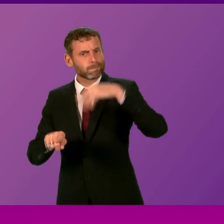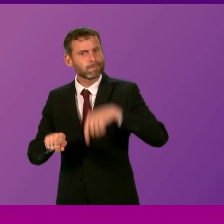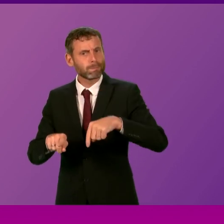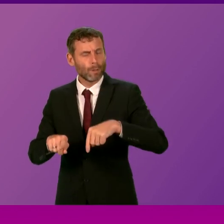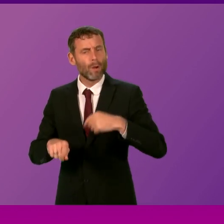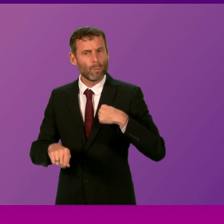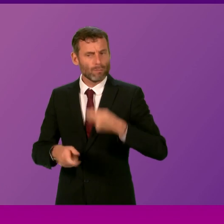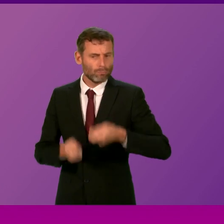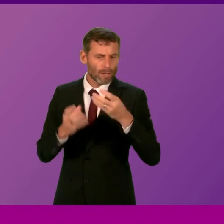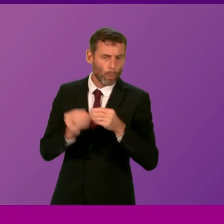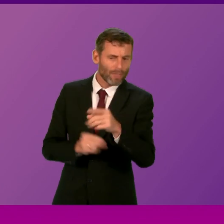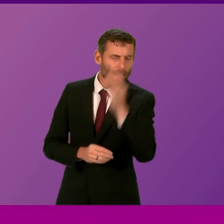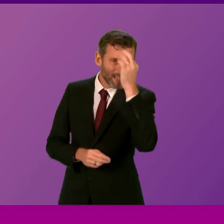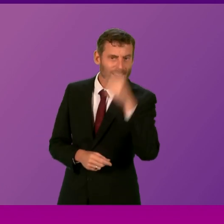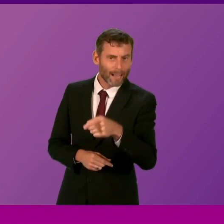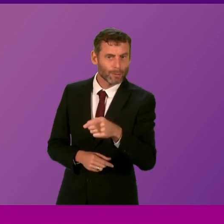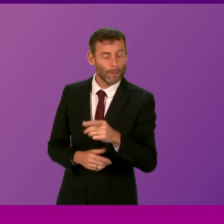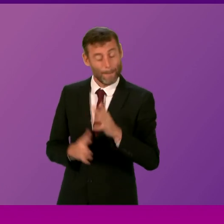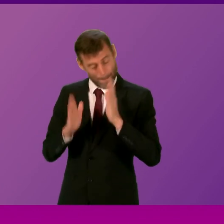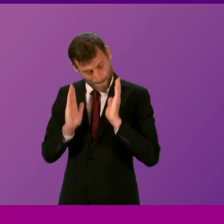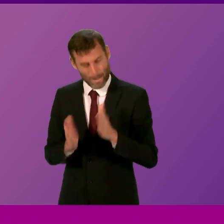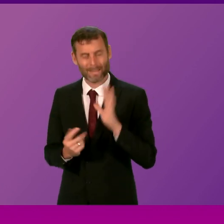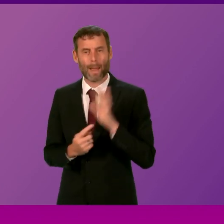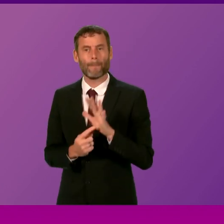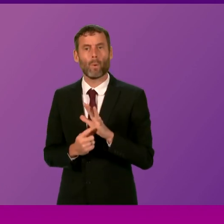because it is very important that tenants feel safe in their homes.